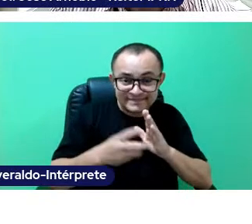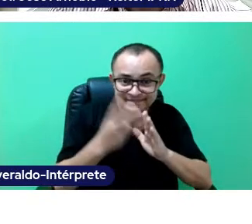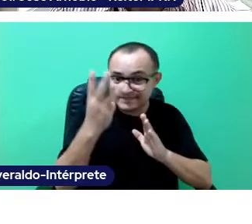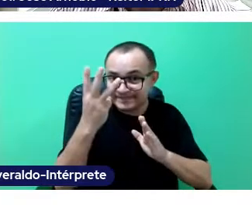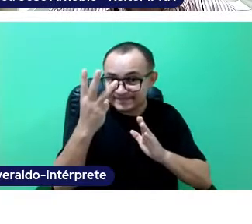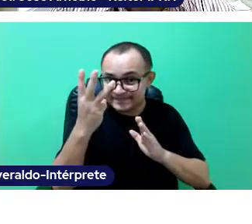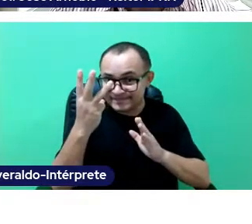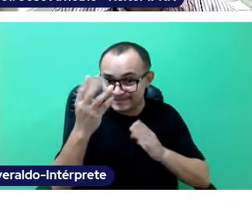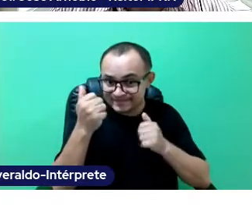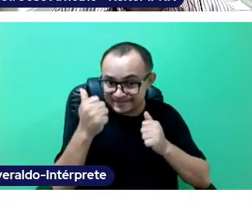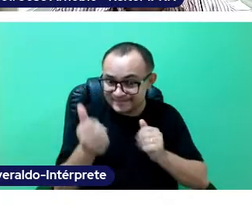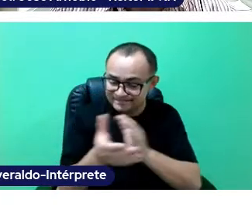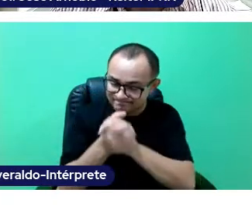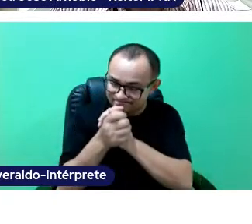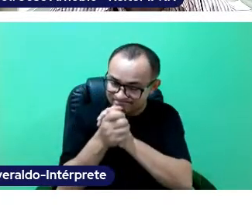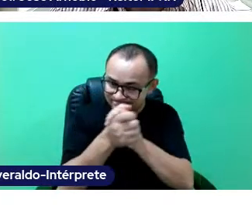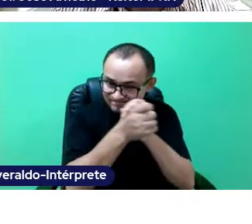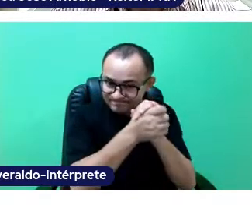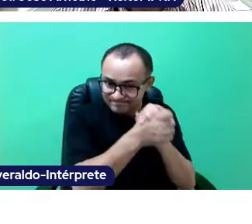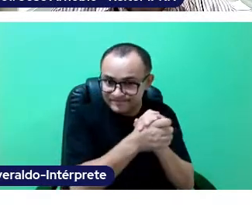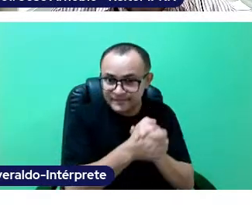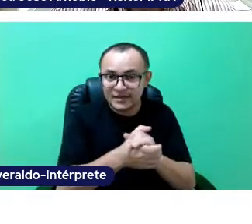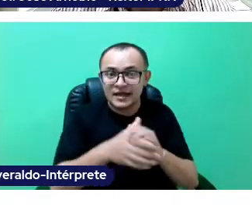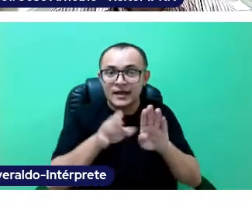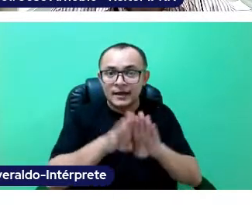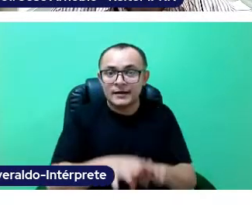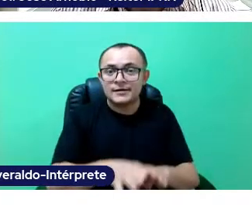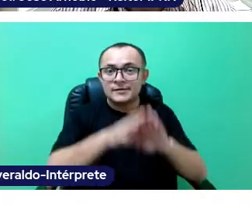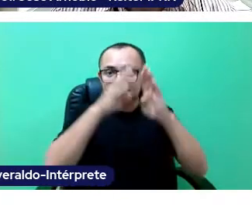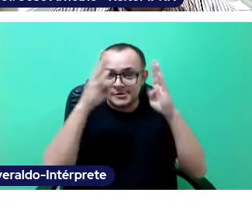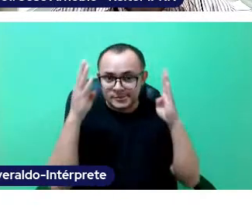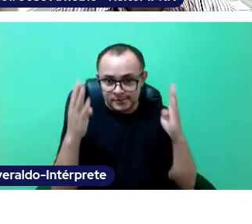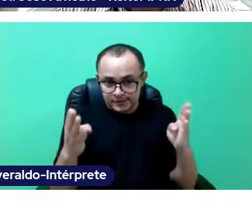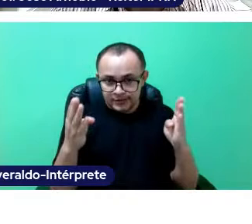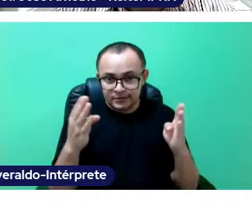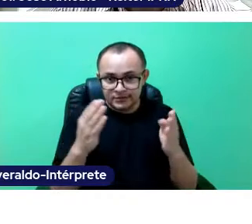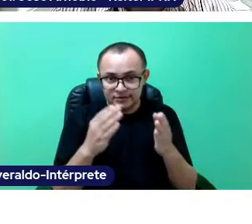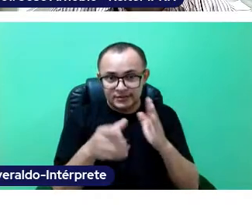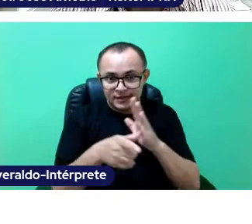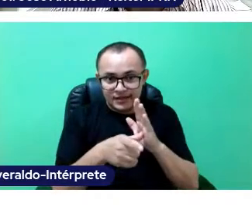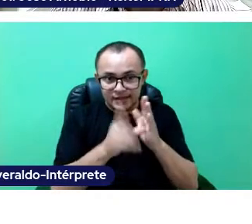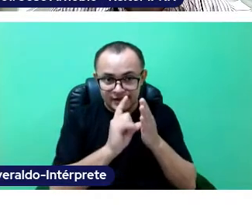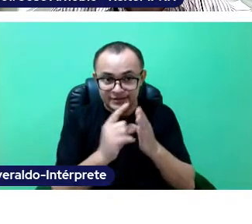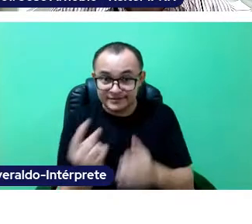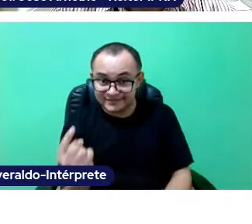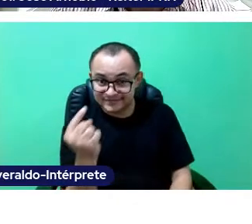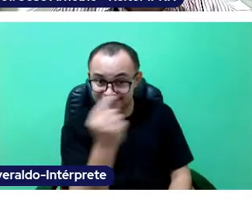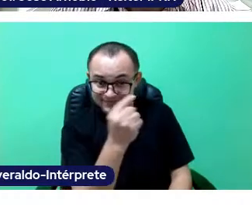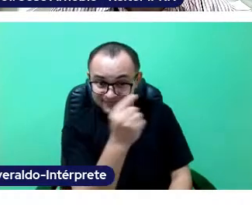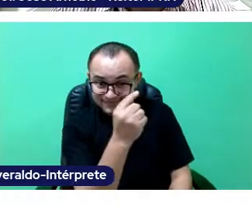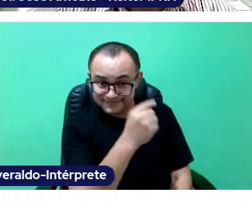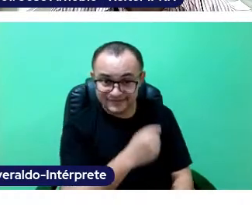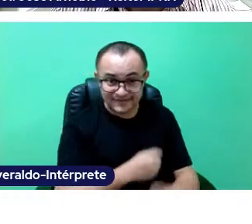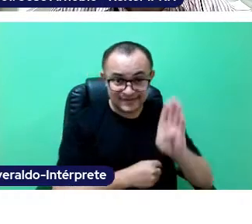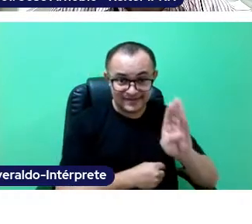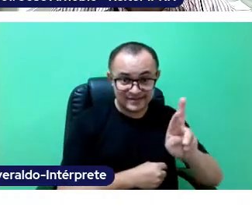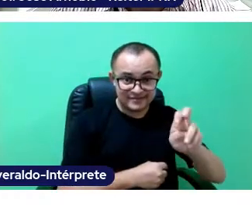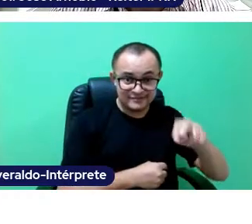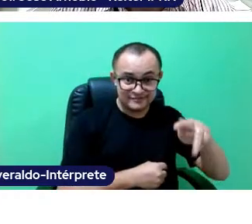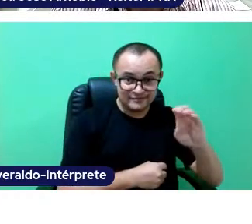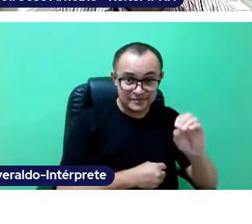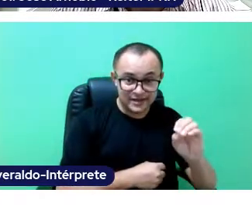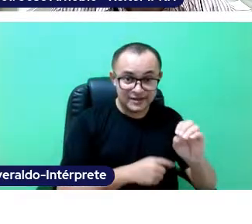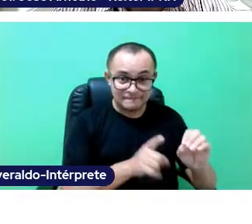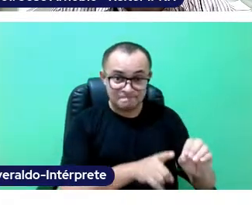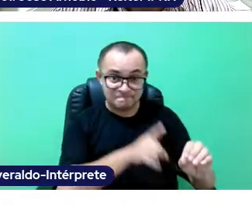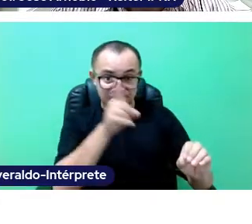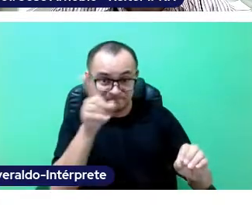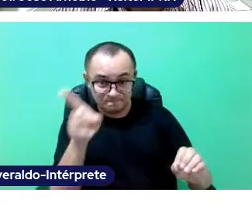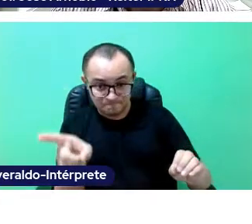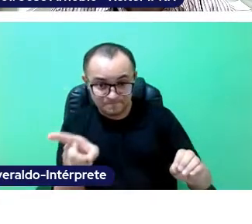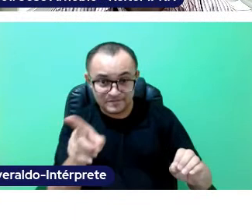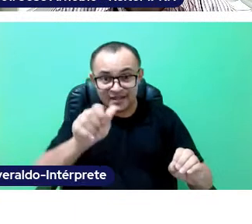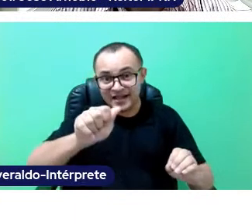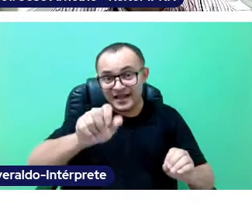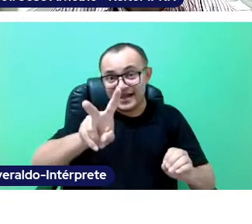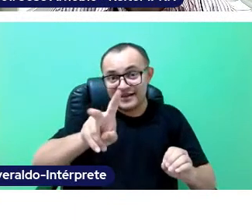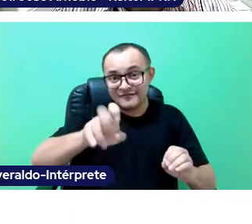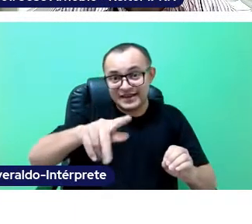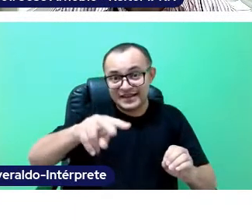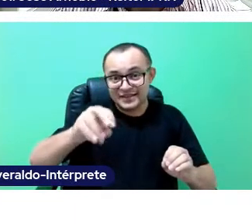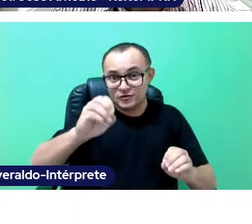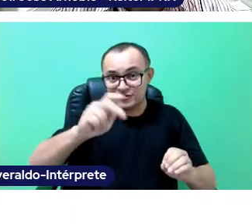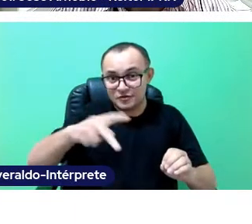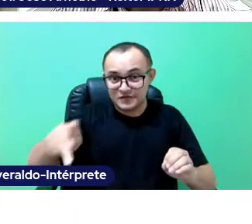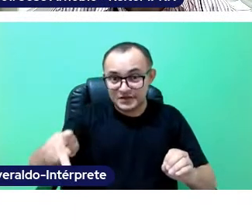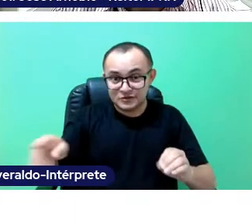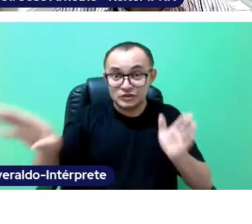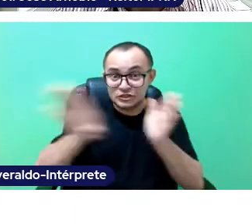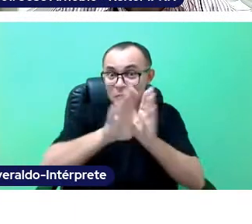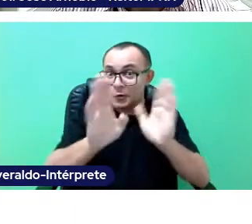And, before declaring its officiall start, I will ask professor Breno to pass the word to professor Avelino, who is here right now.